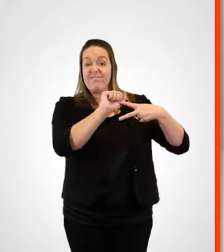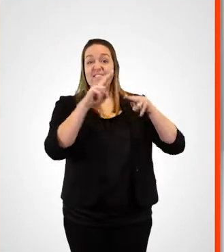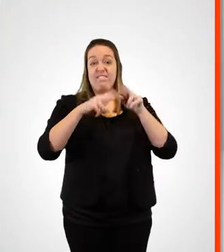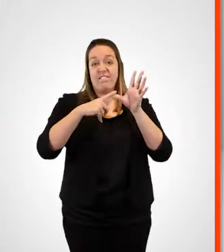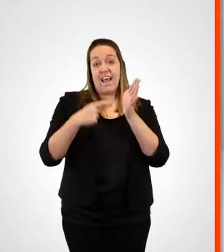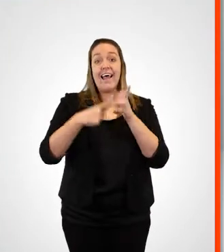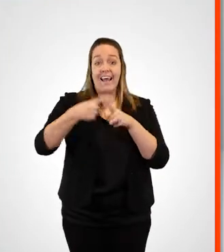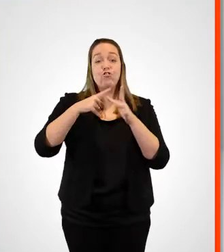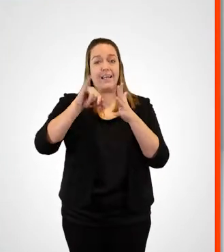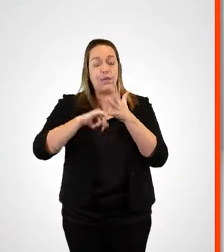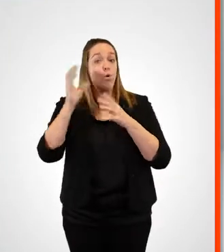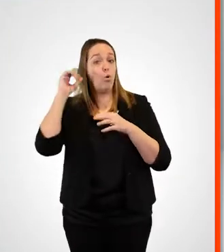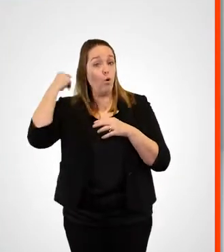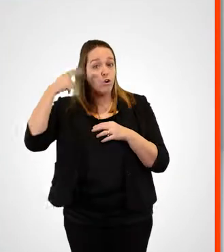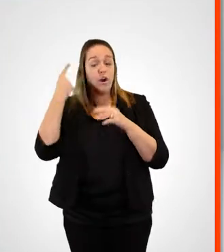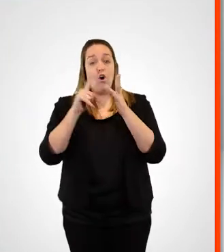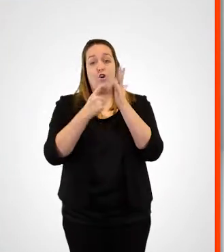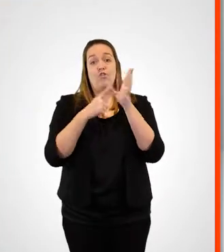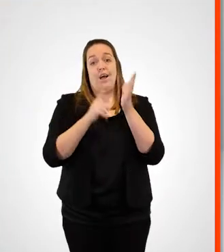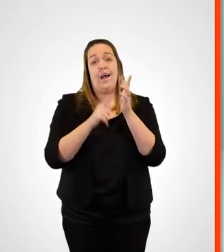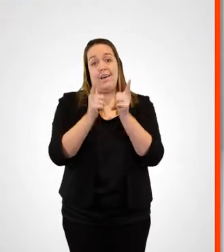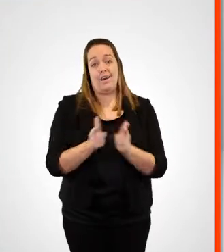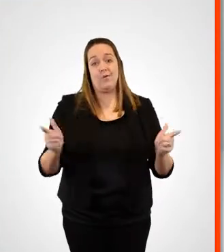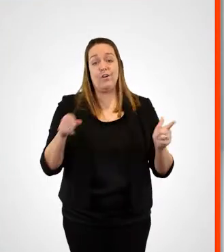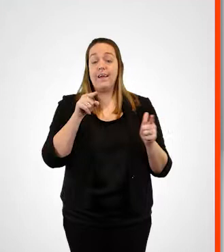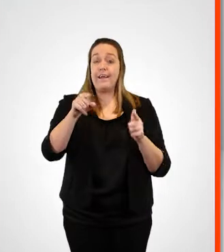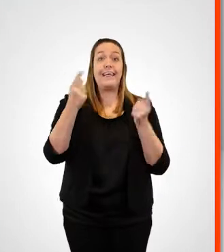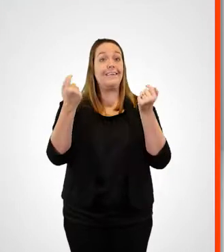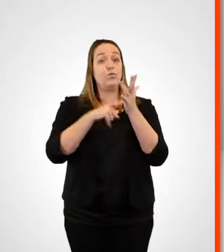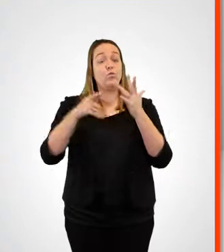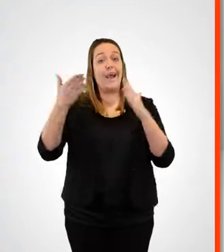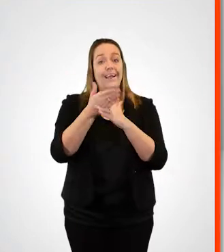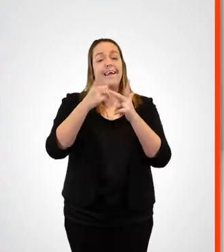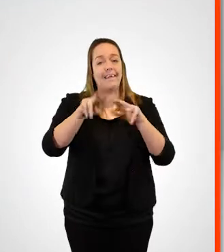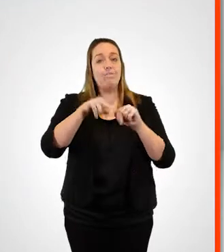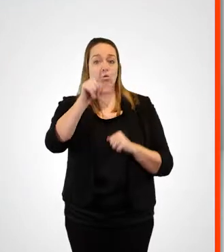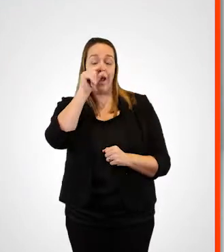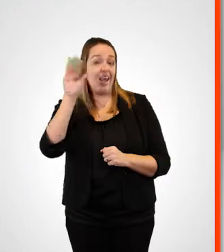is an auditory oral language and is most easily accessed if you can hear it, that's just how it is.